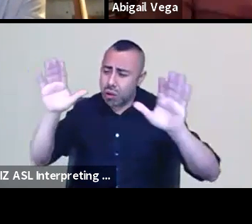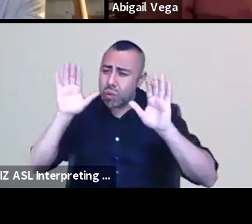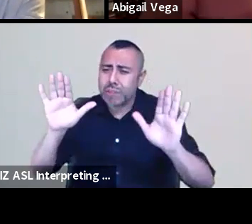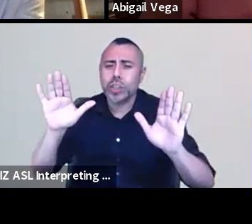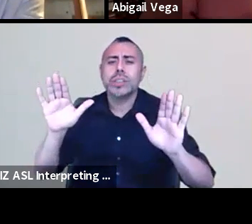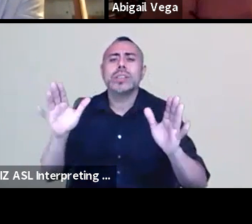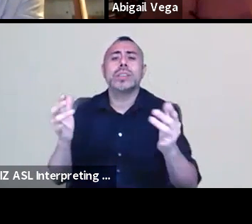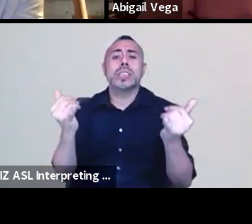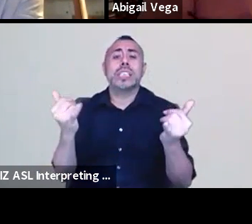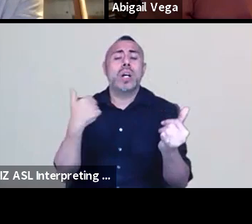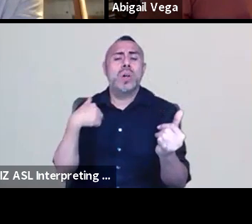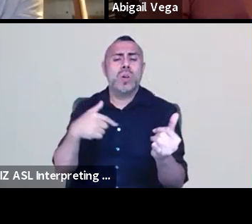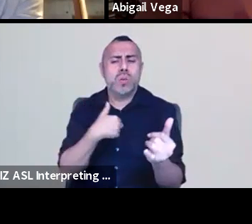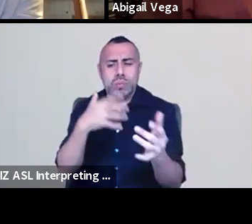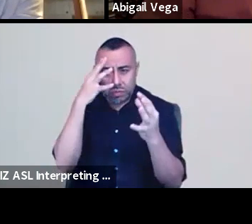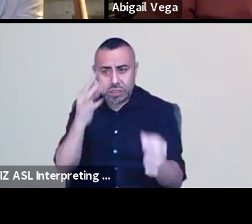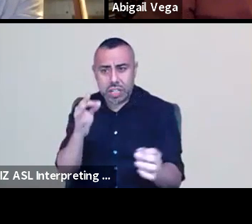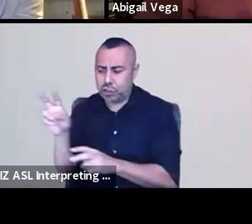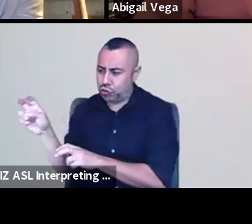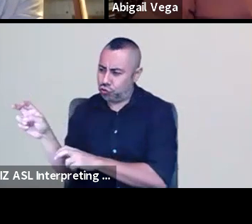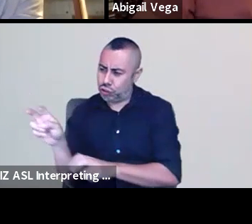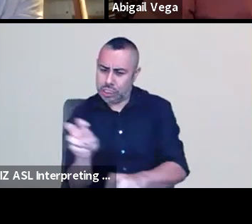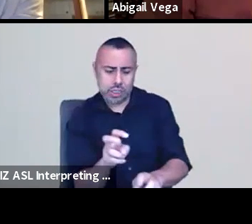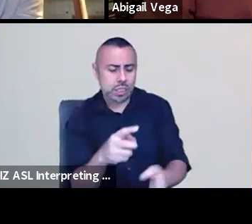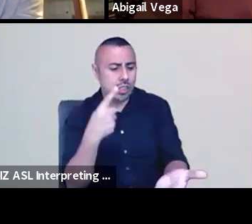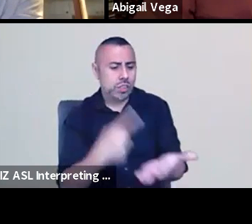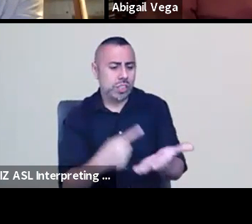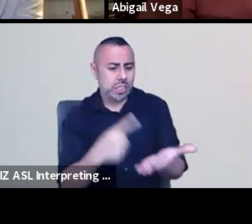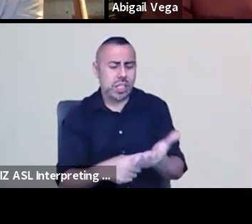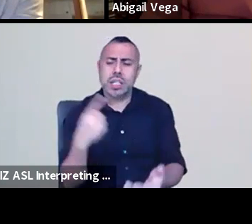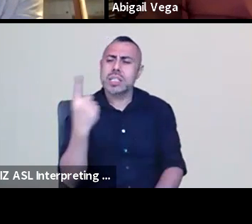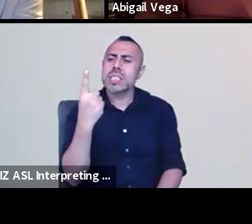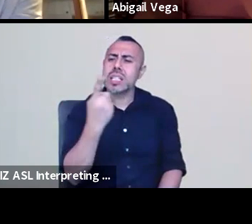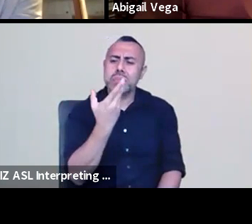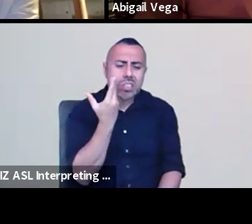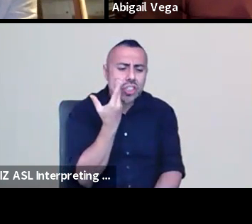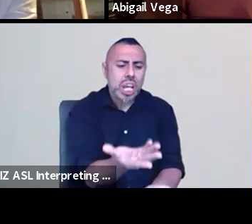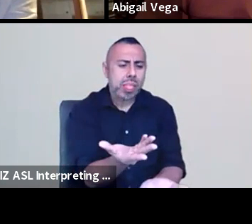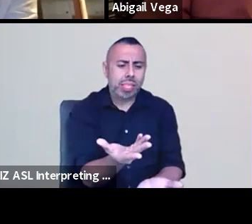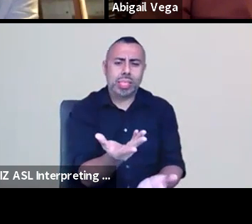that's quite shameful and is used as Amy was talking about, as a system of oppression, which is money.